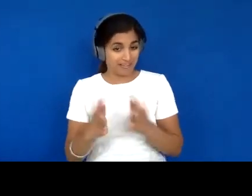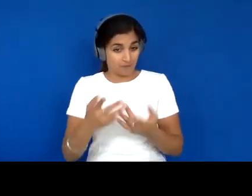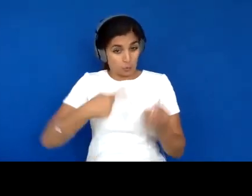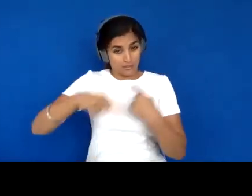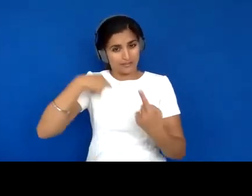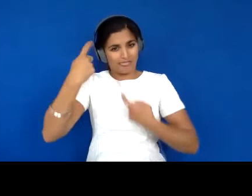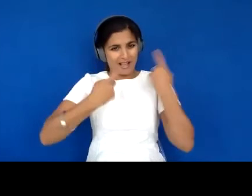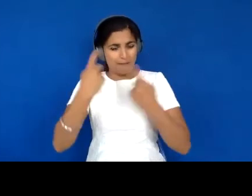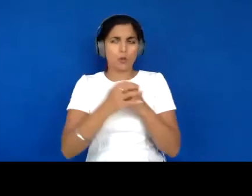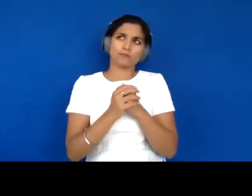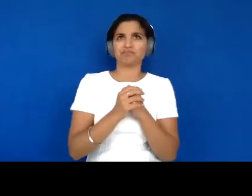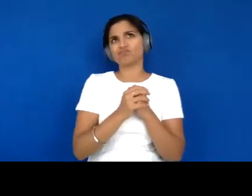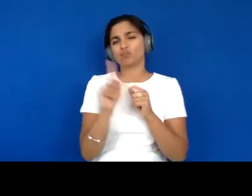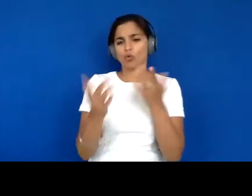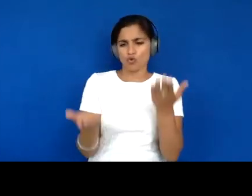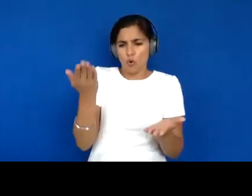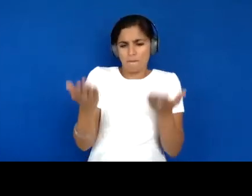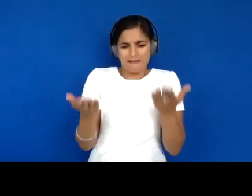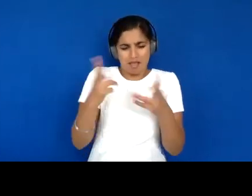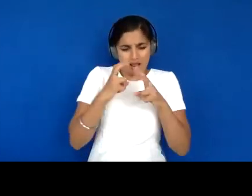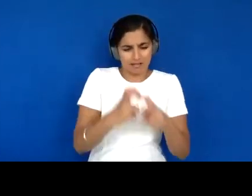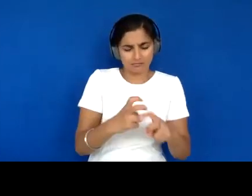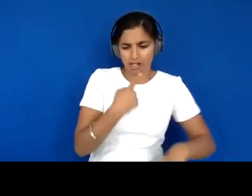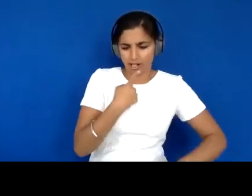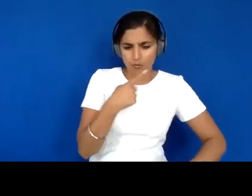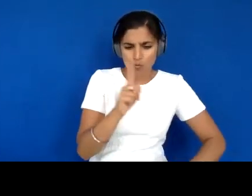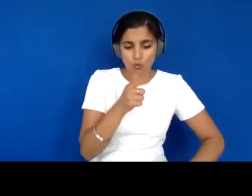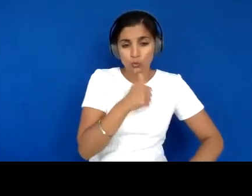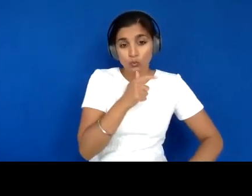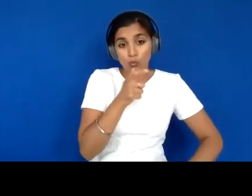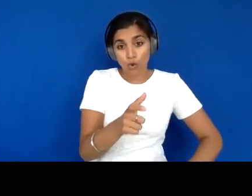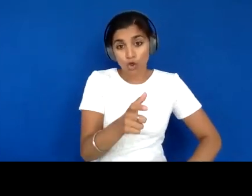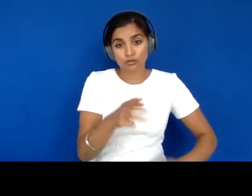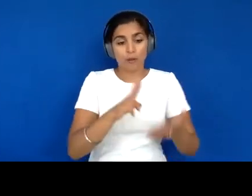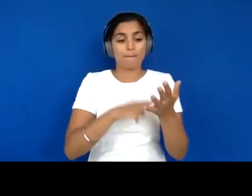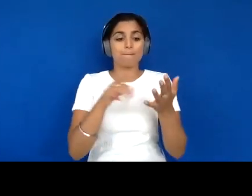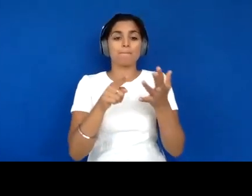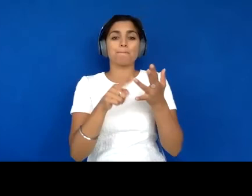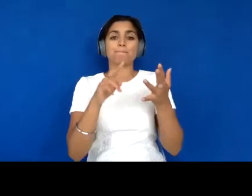by analytical propositions one would be moves through or monster in English it